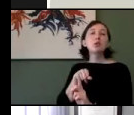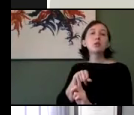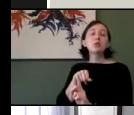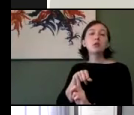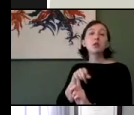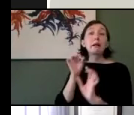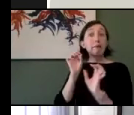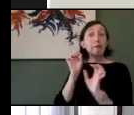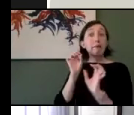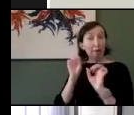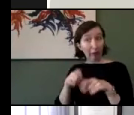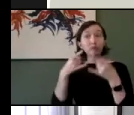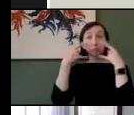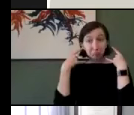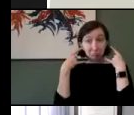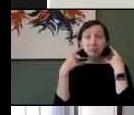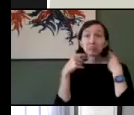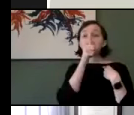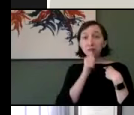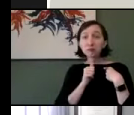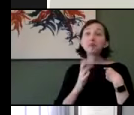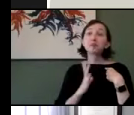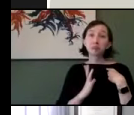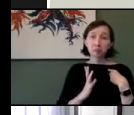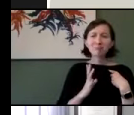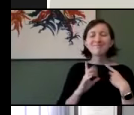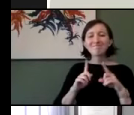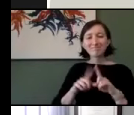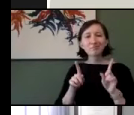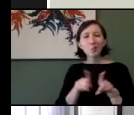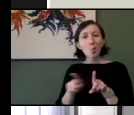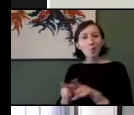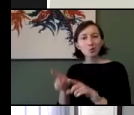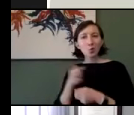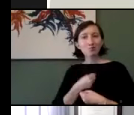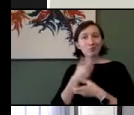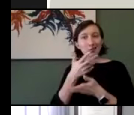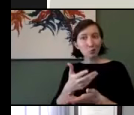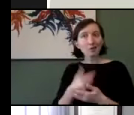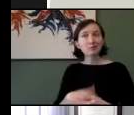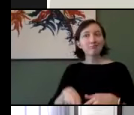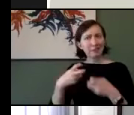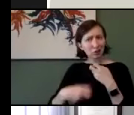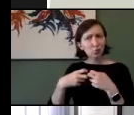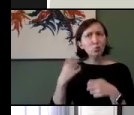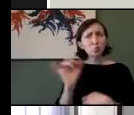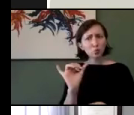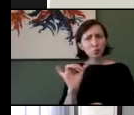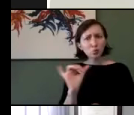they also have expressed some issues, and we have heard about that and definitely talked with folks.